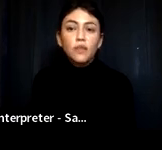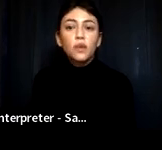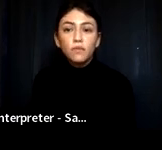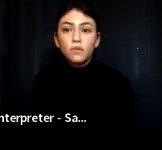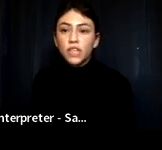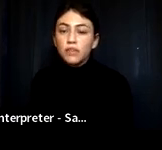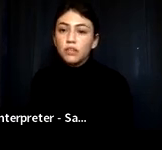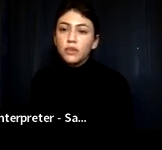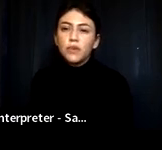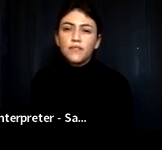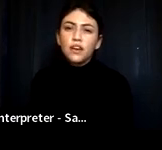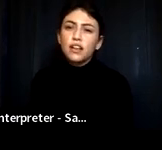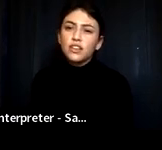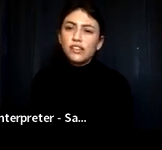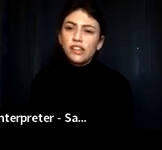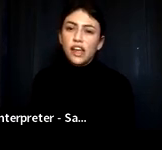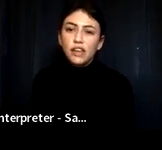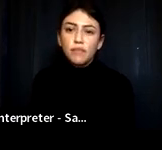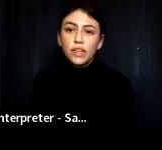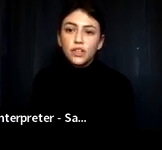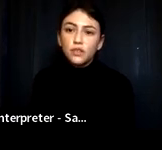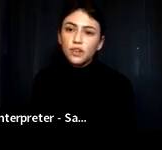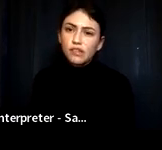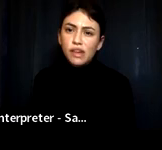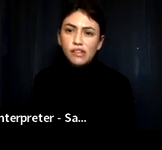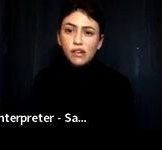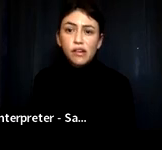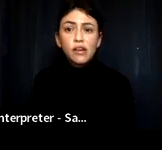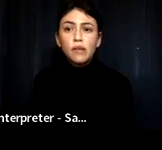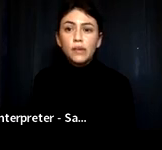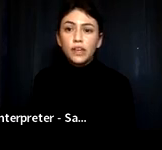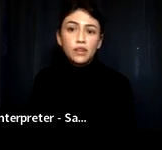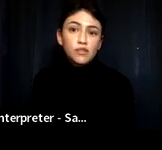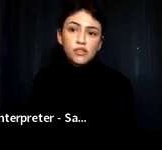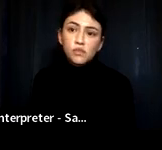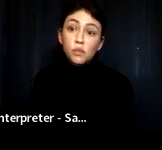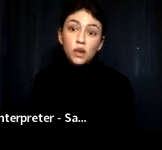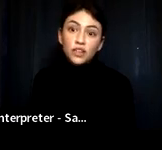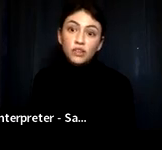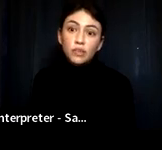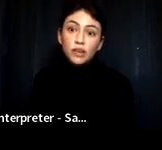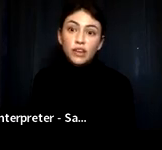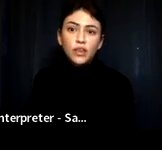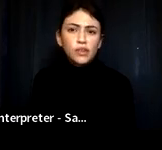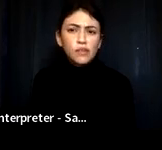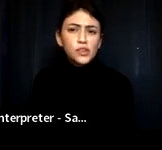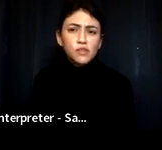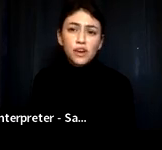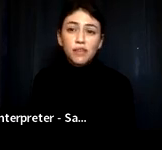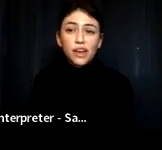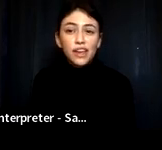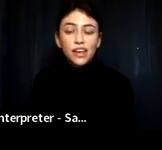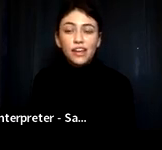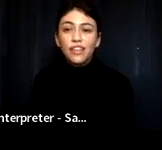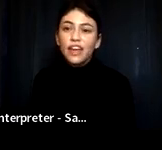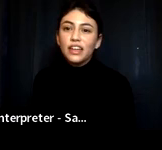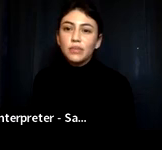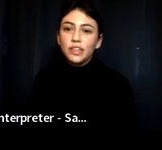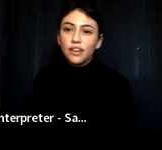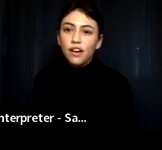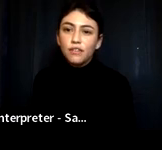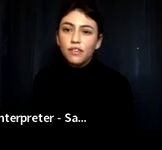They had one full time interpreter, one of the colleges that I had been to for a semester, but it was just one interpreter, and there was some issues regarding money, and they had to be laid off.